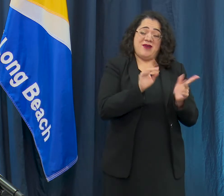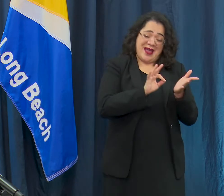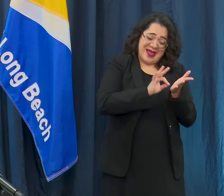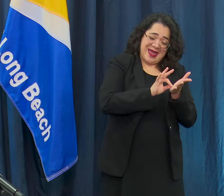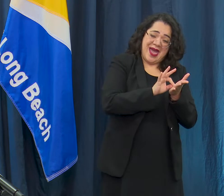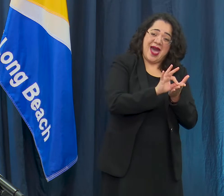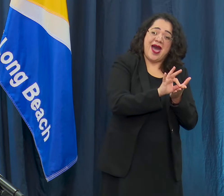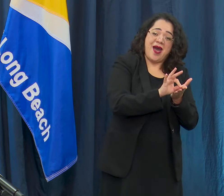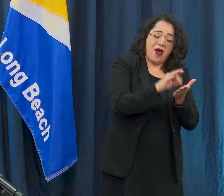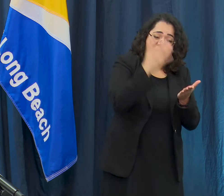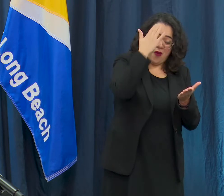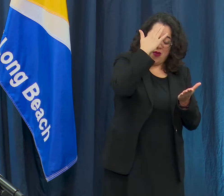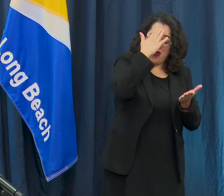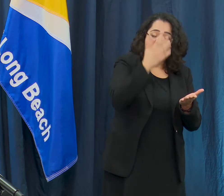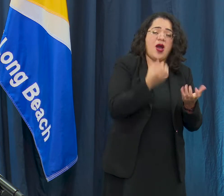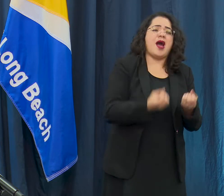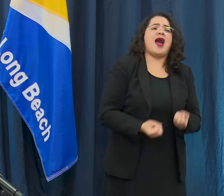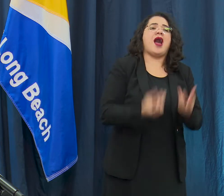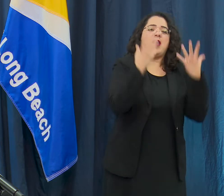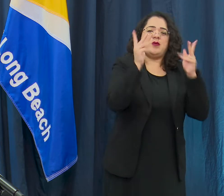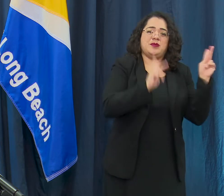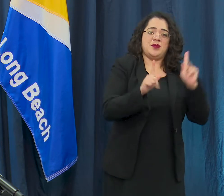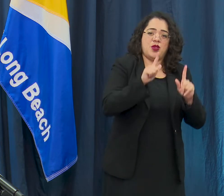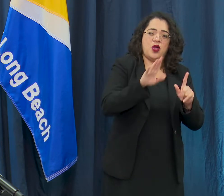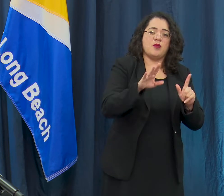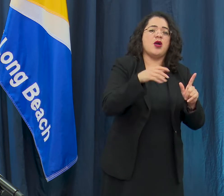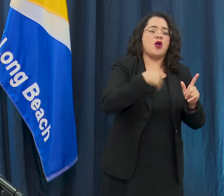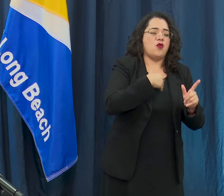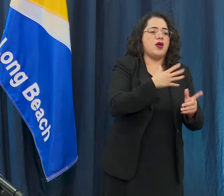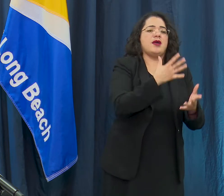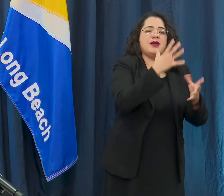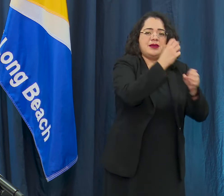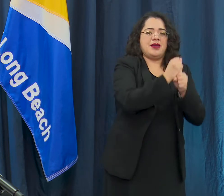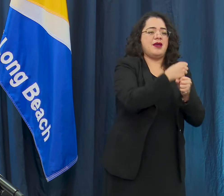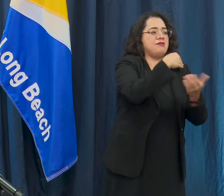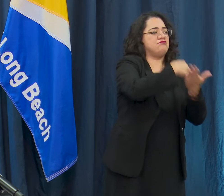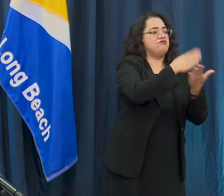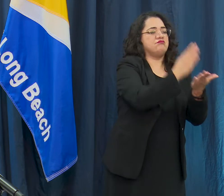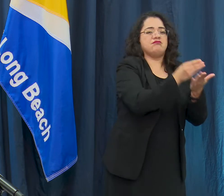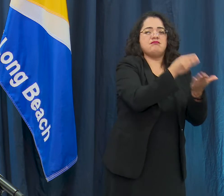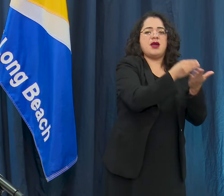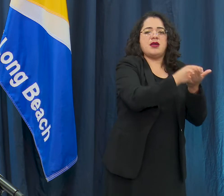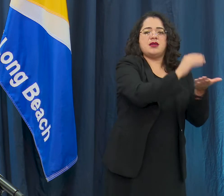much funding we get? As an example our census numbers that we had from the last